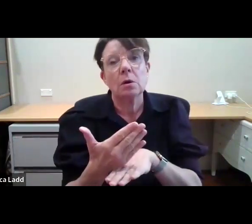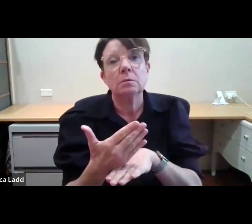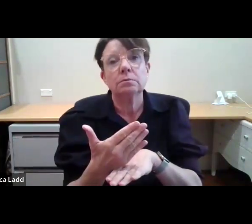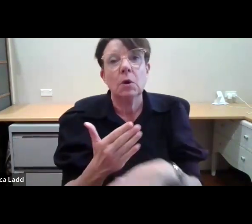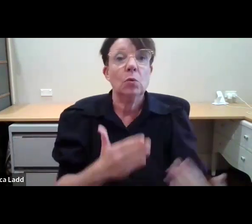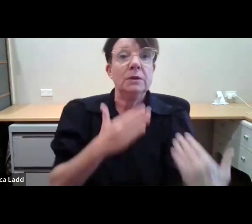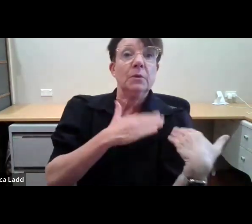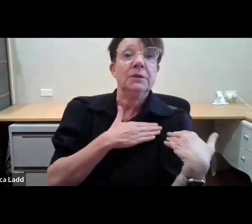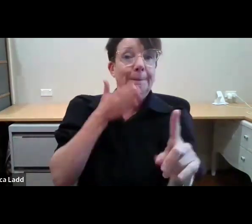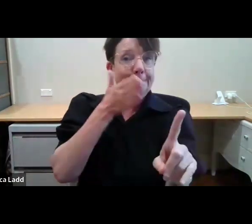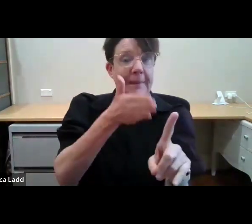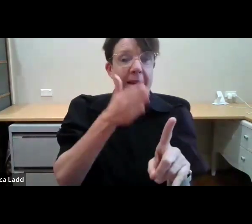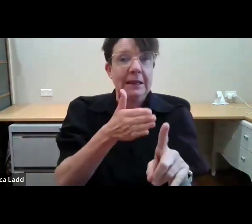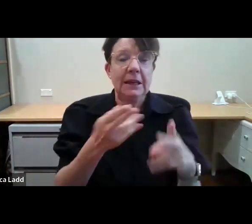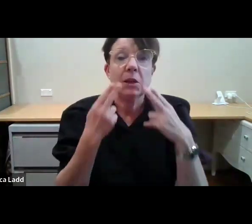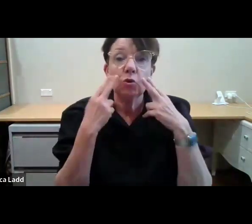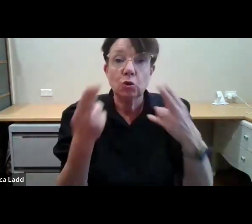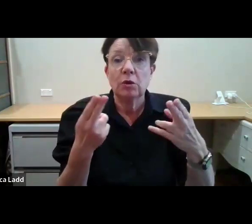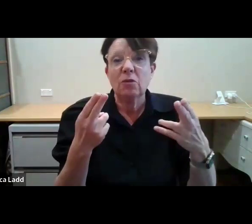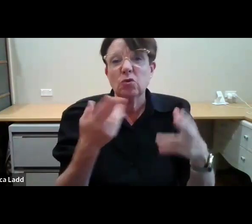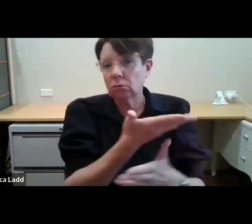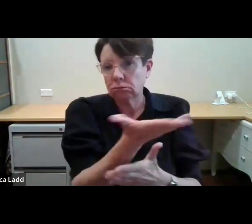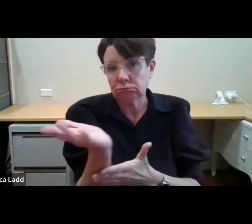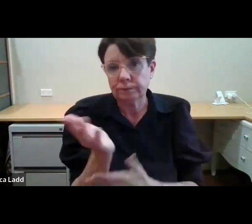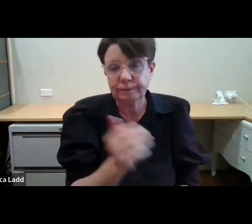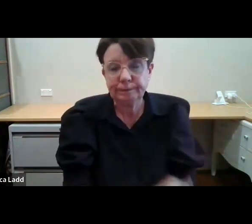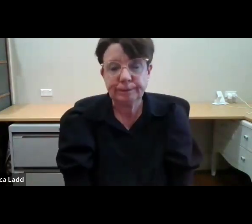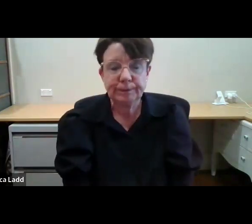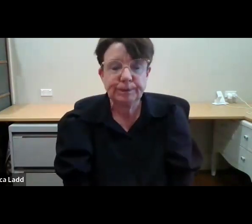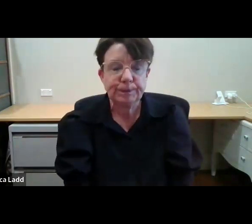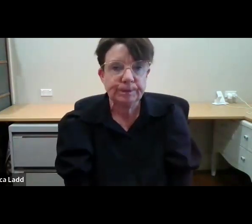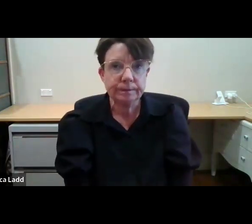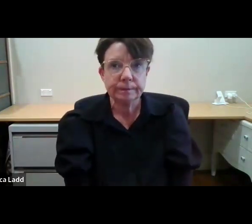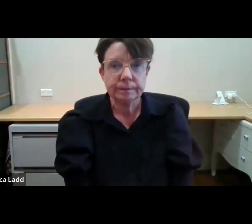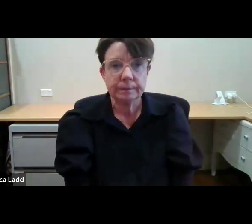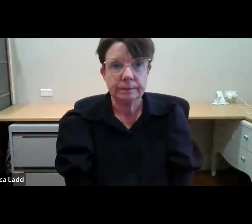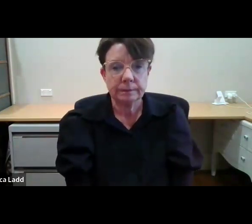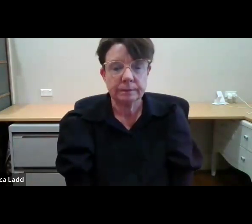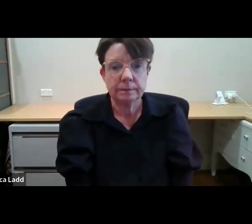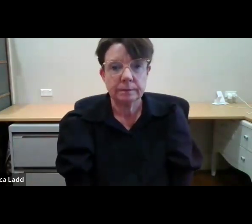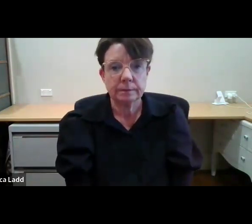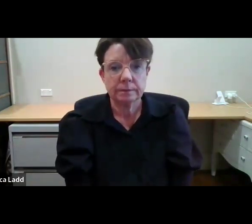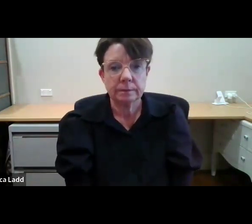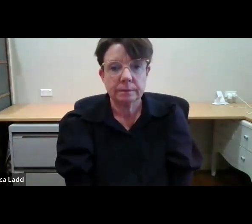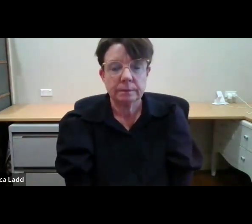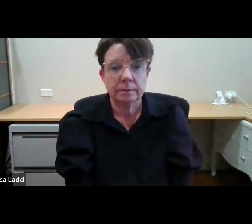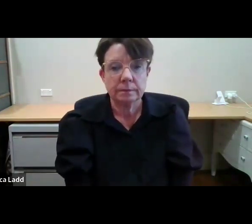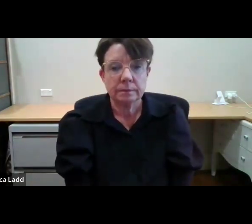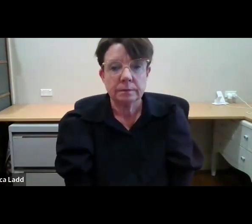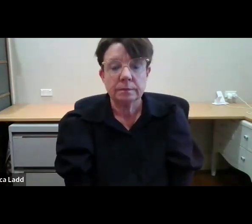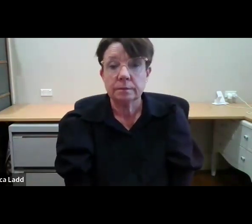The arts offers an incredible opportunity to be reimagining how we can do things more sustainably and be more regenerative and Lena used that term